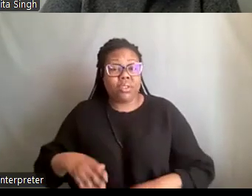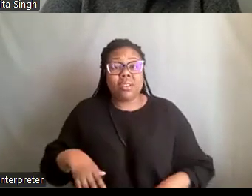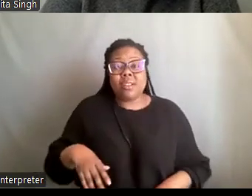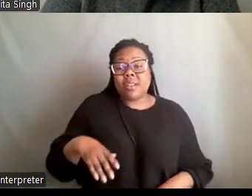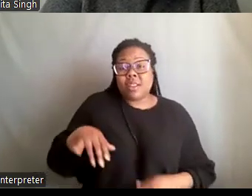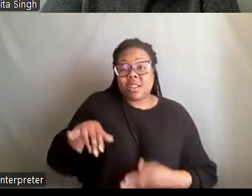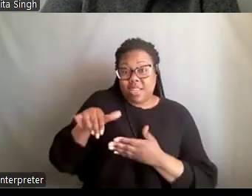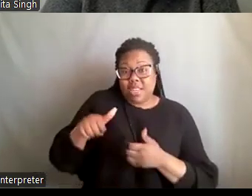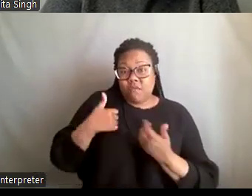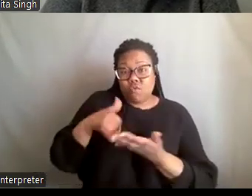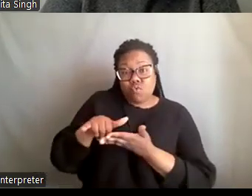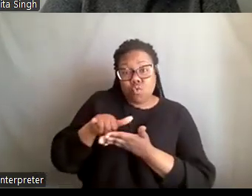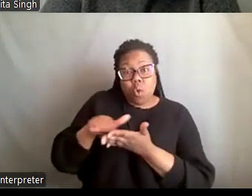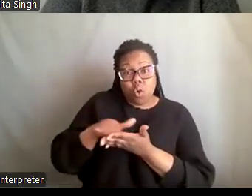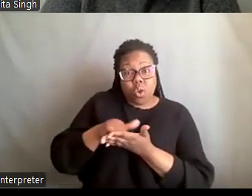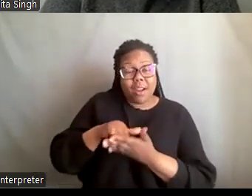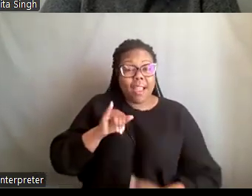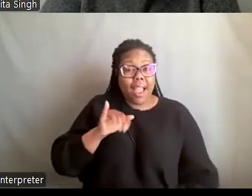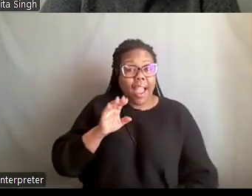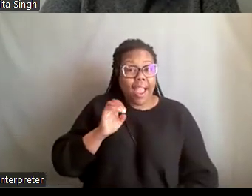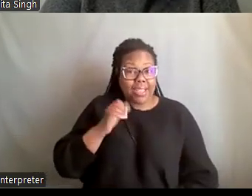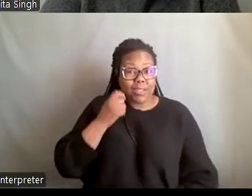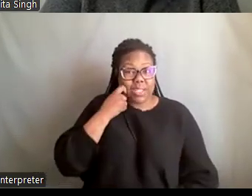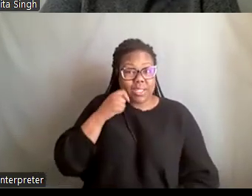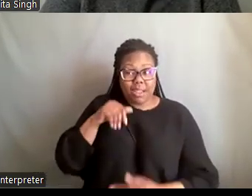his apartment in New York by I .C.E.